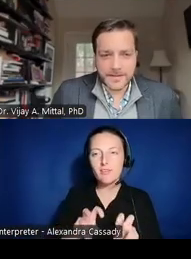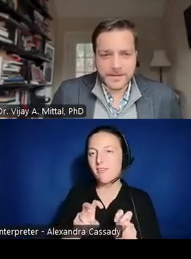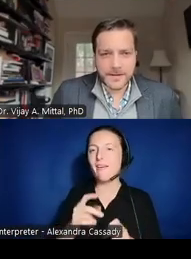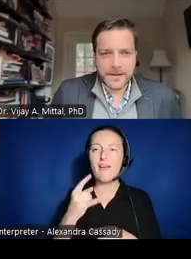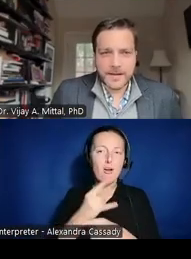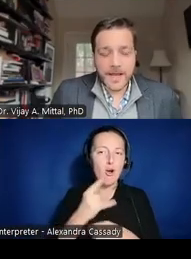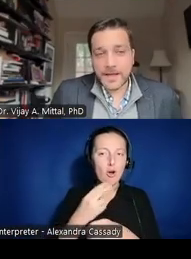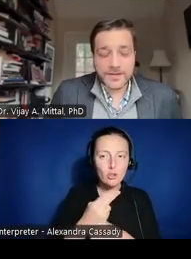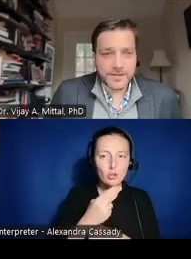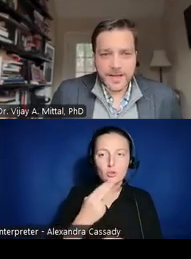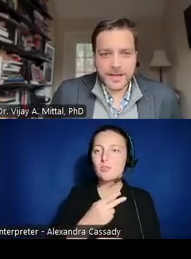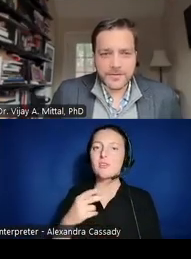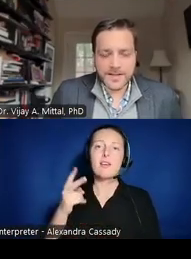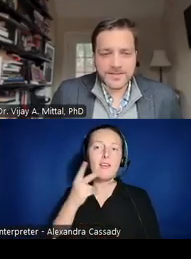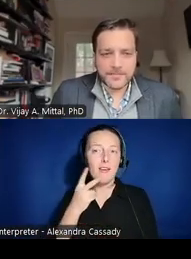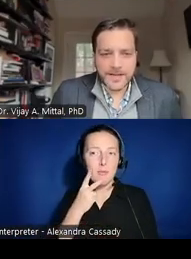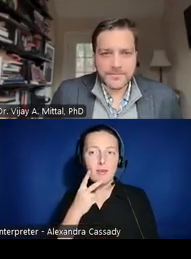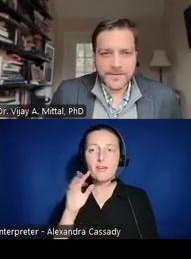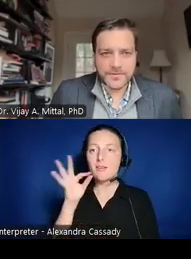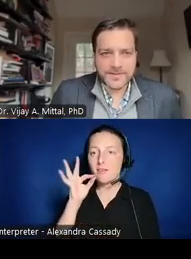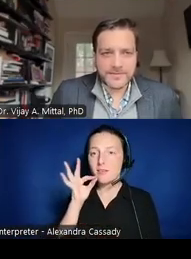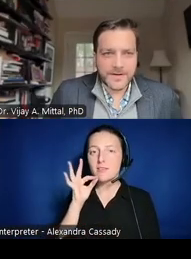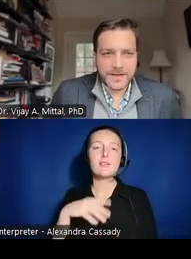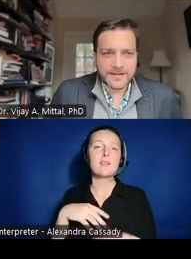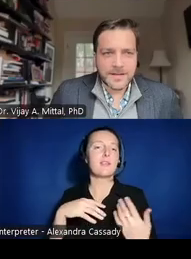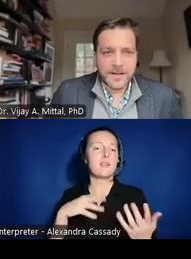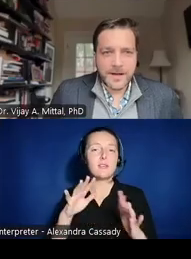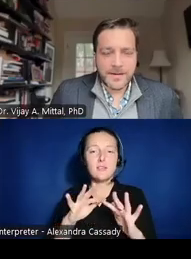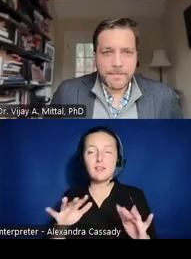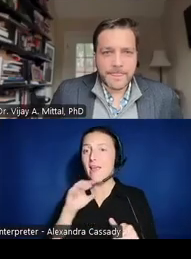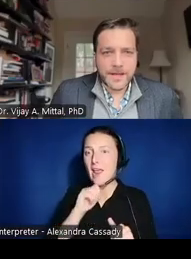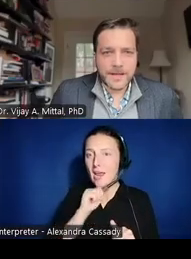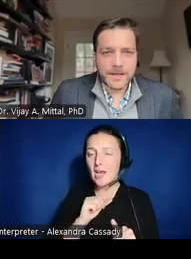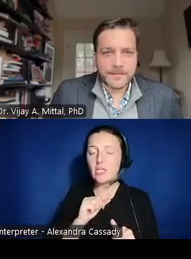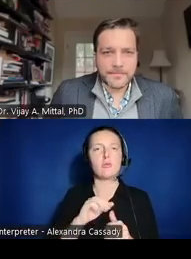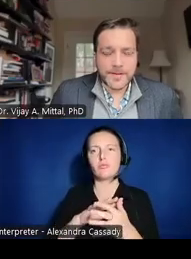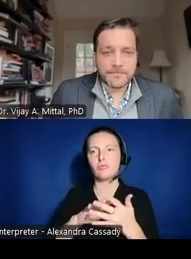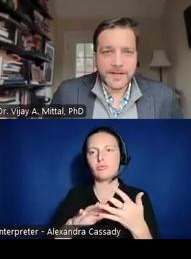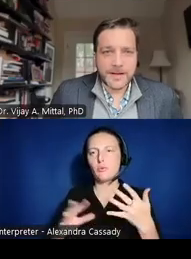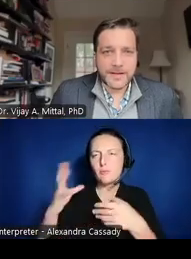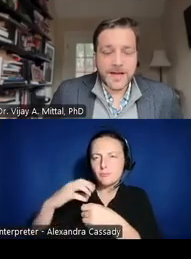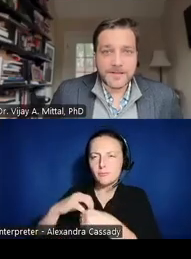and age and and other things that might have influenced the findings. Um but but uh yeah,